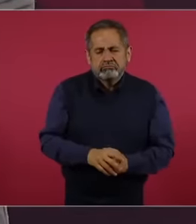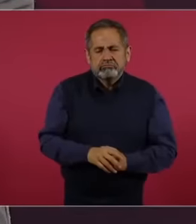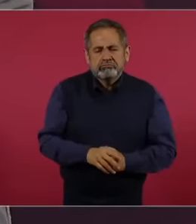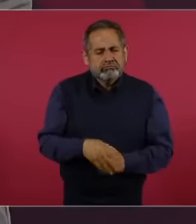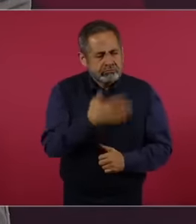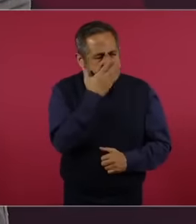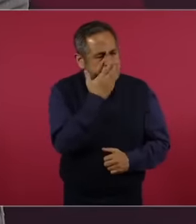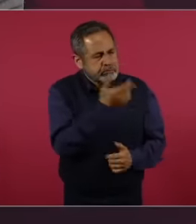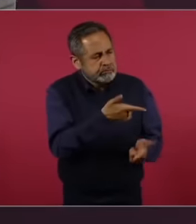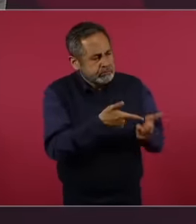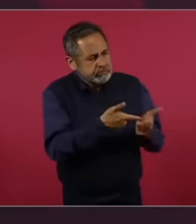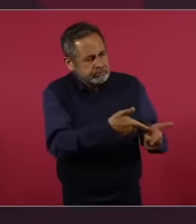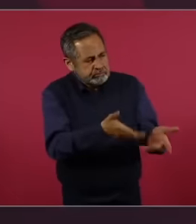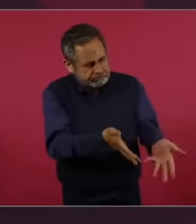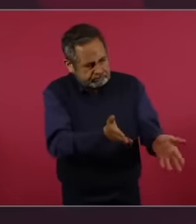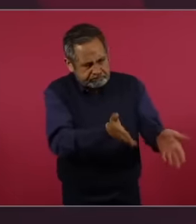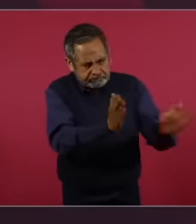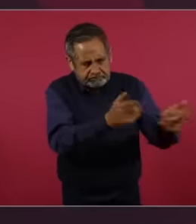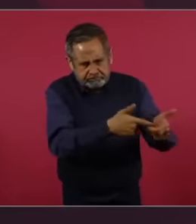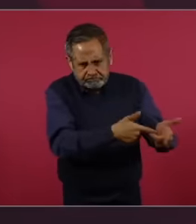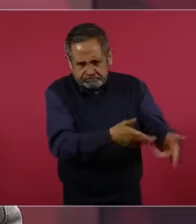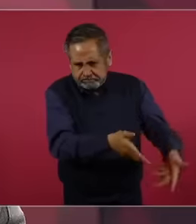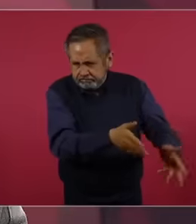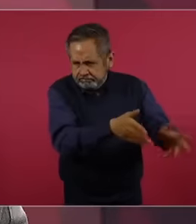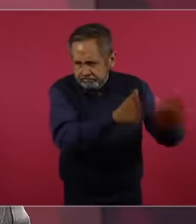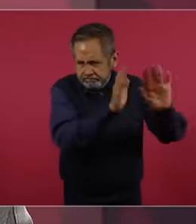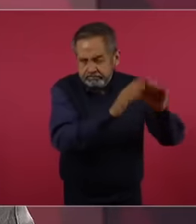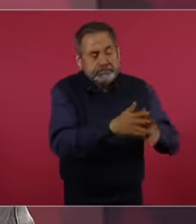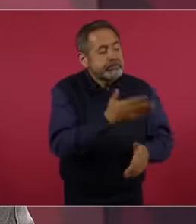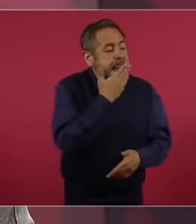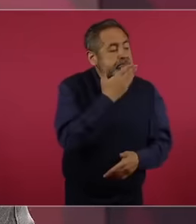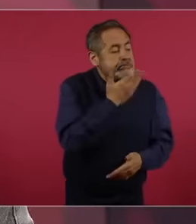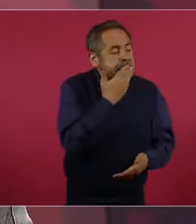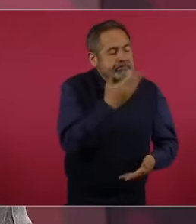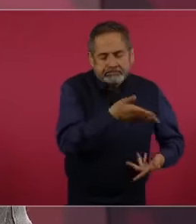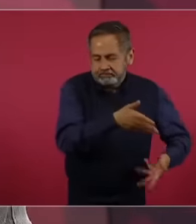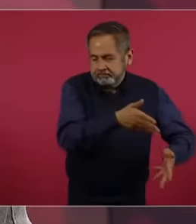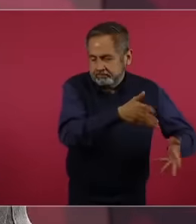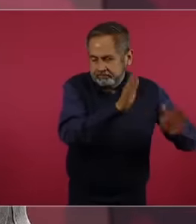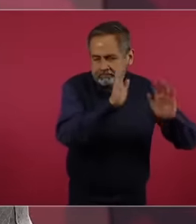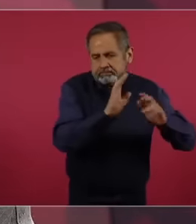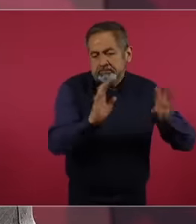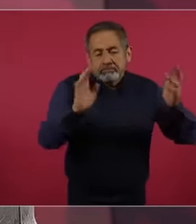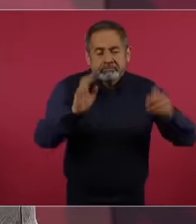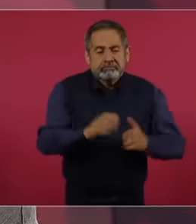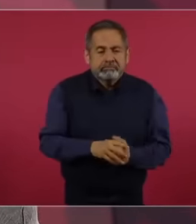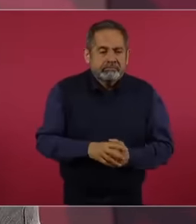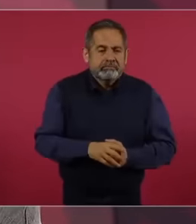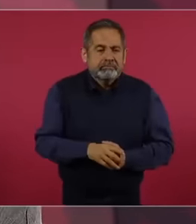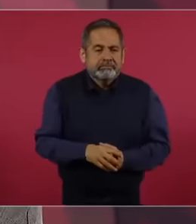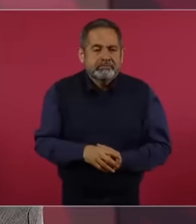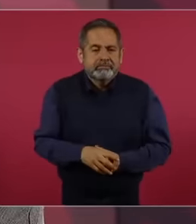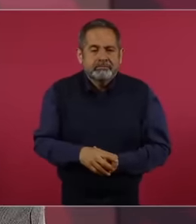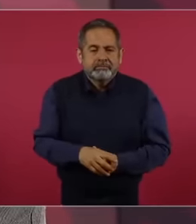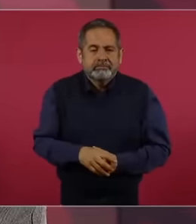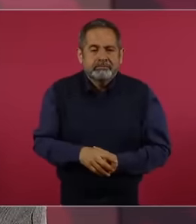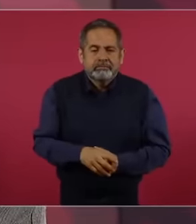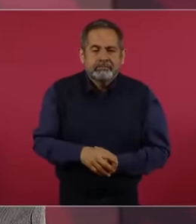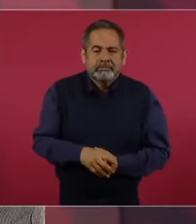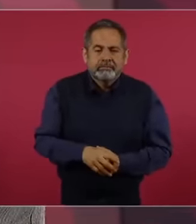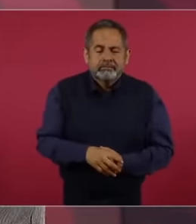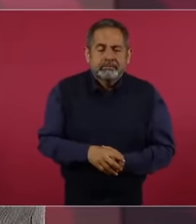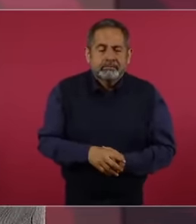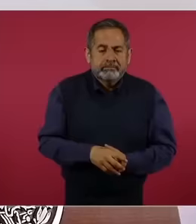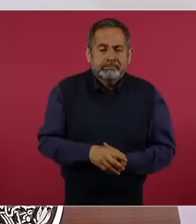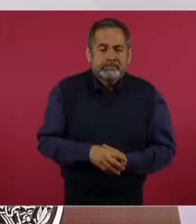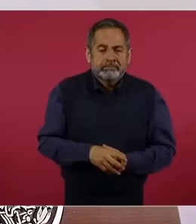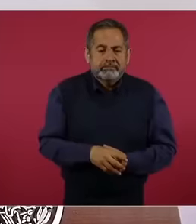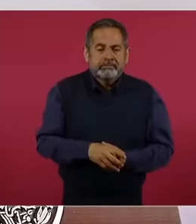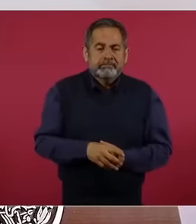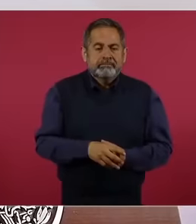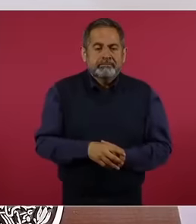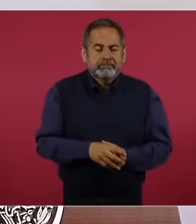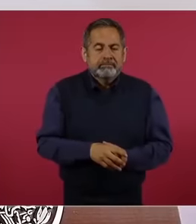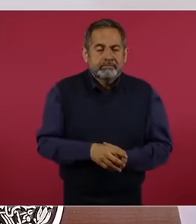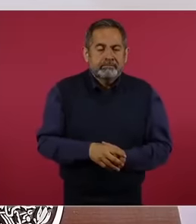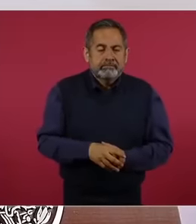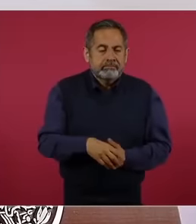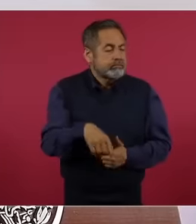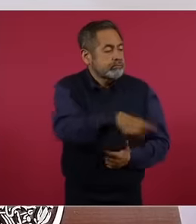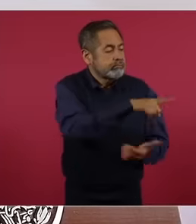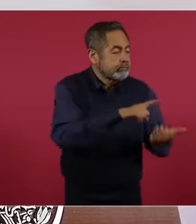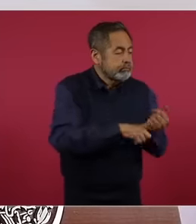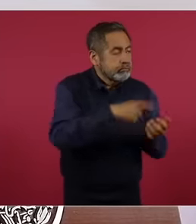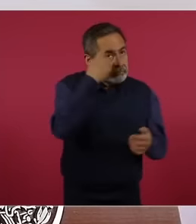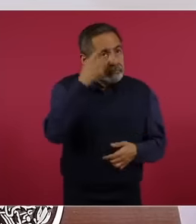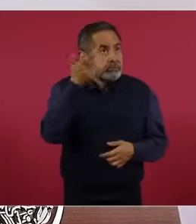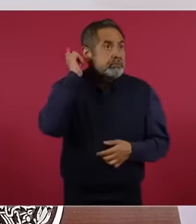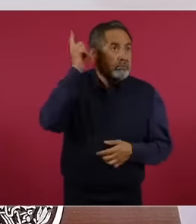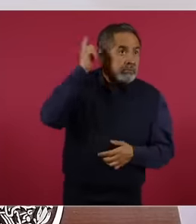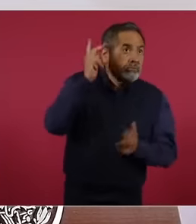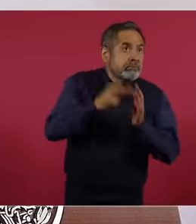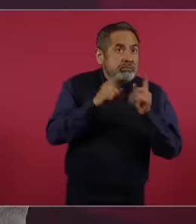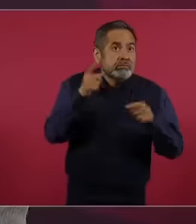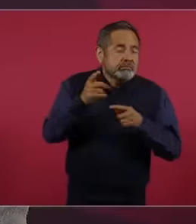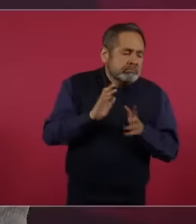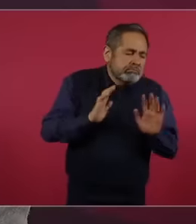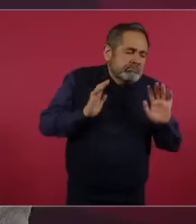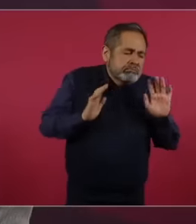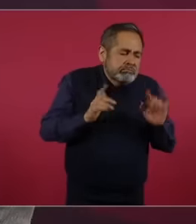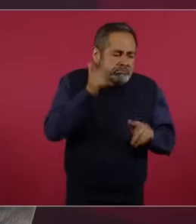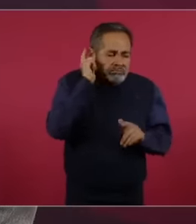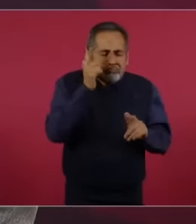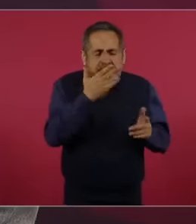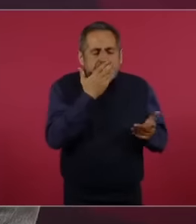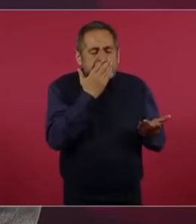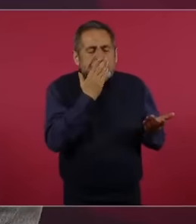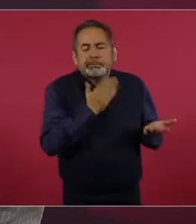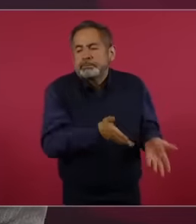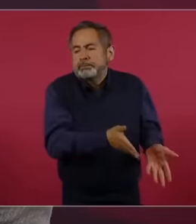their path that they are going well that they should not lose hope, especially